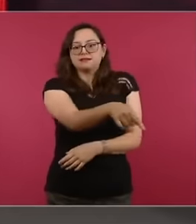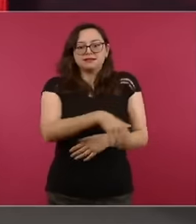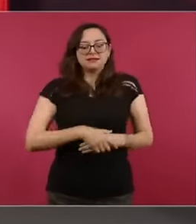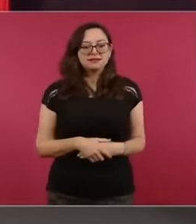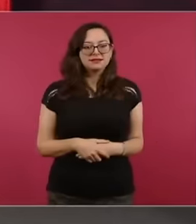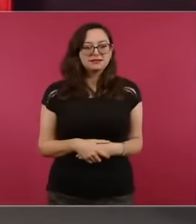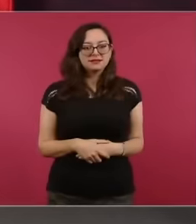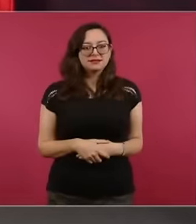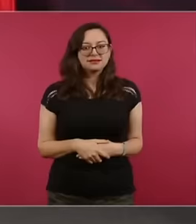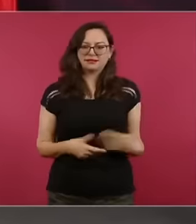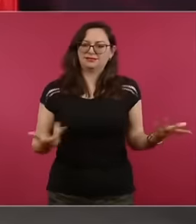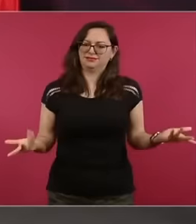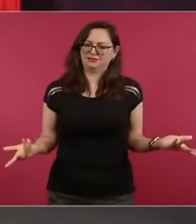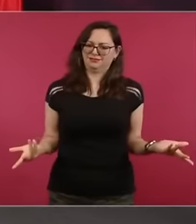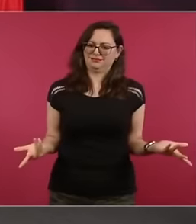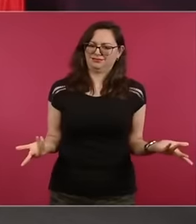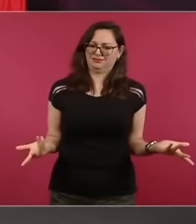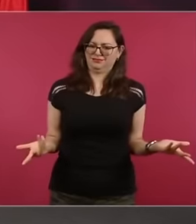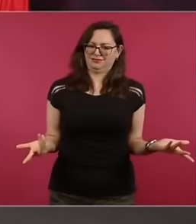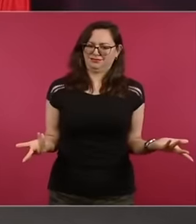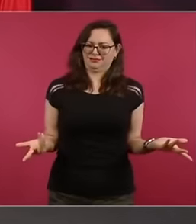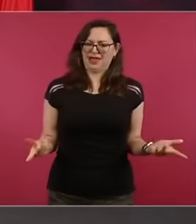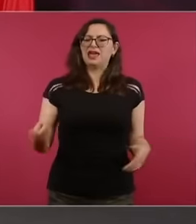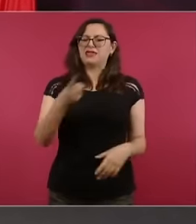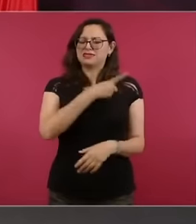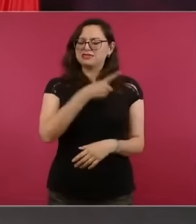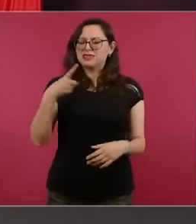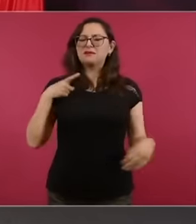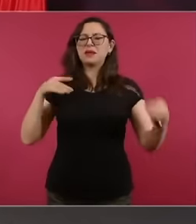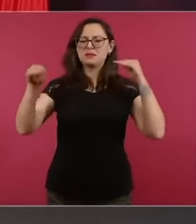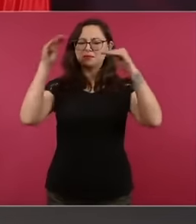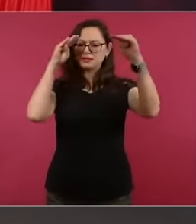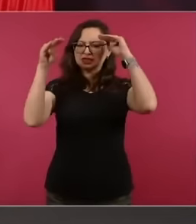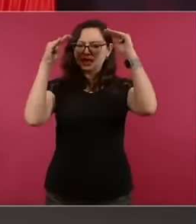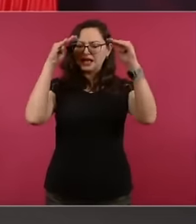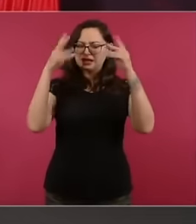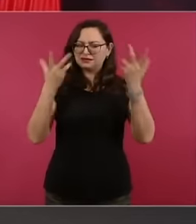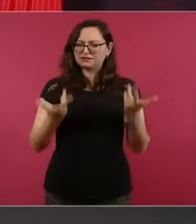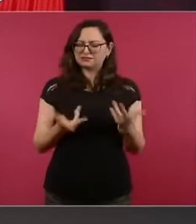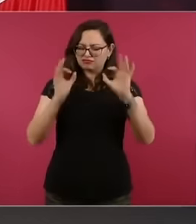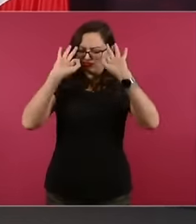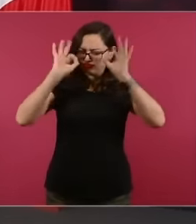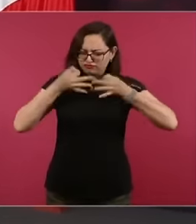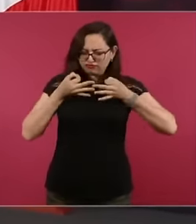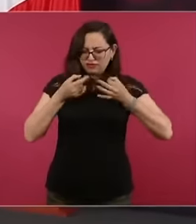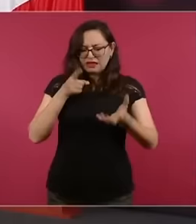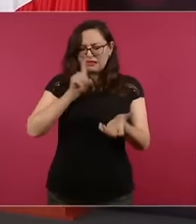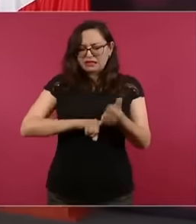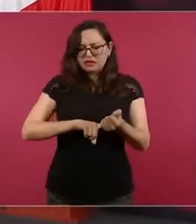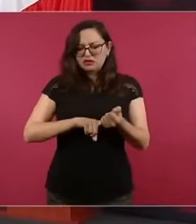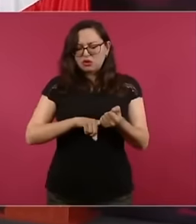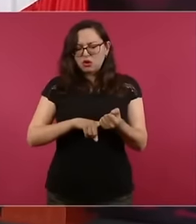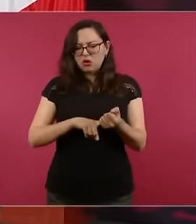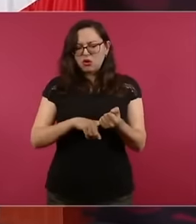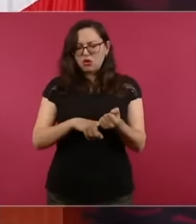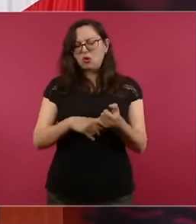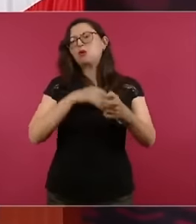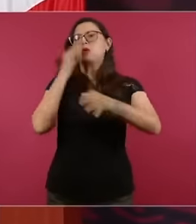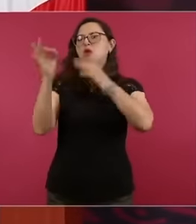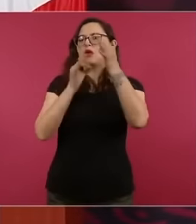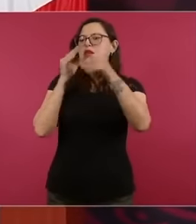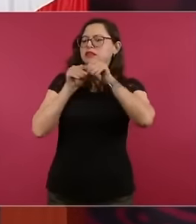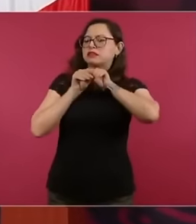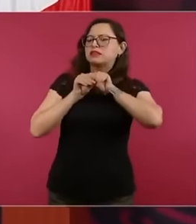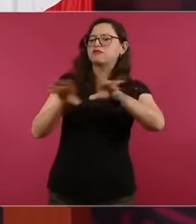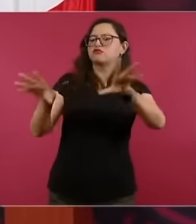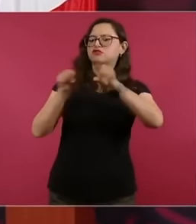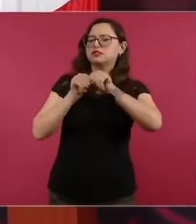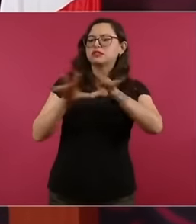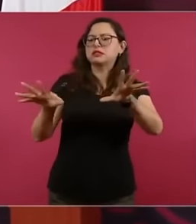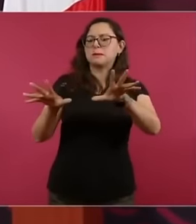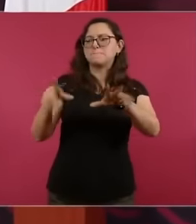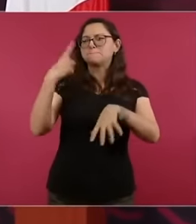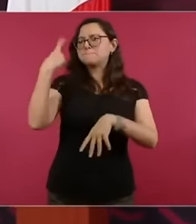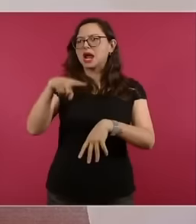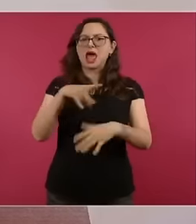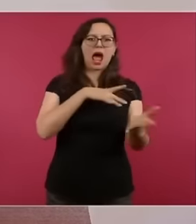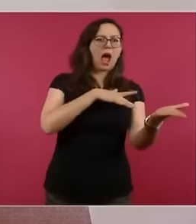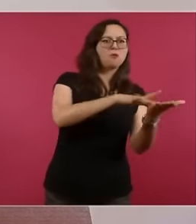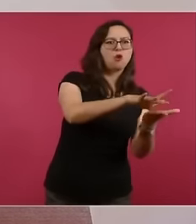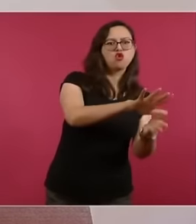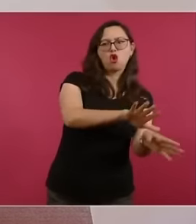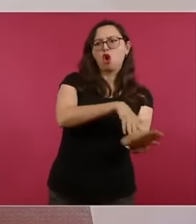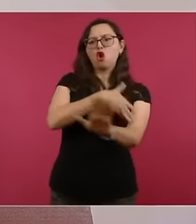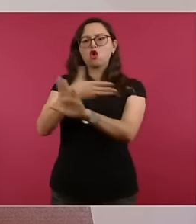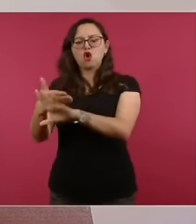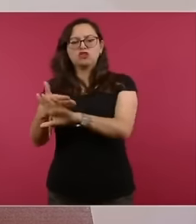objectively do a content analysis of the Universal reform process based on the